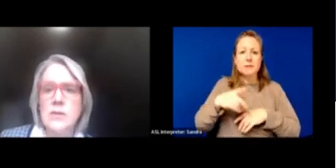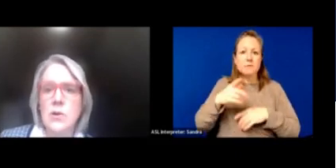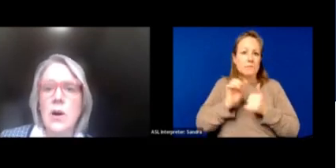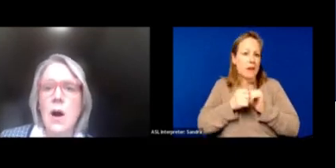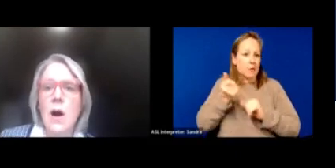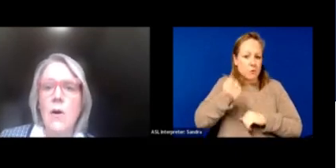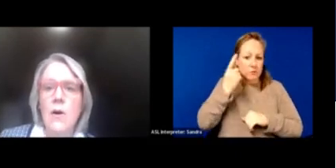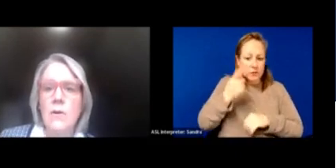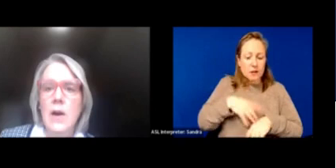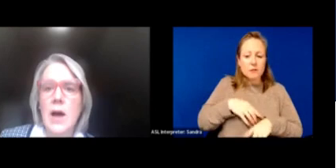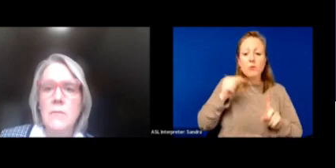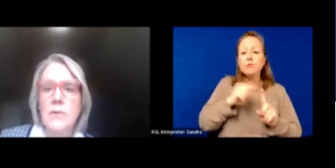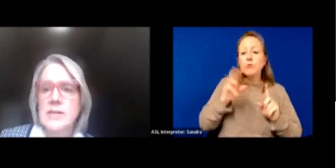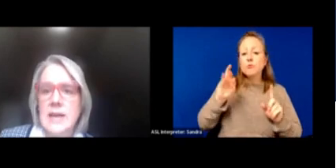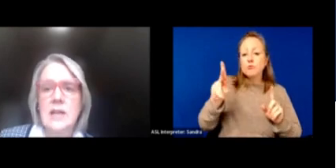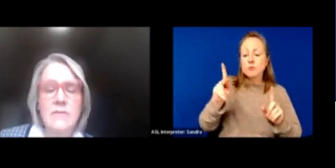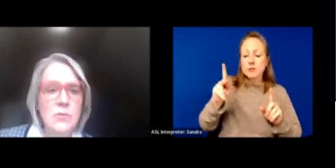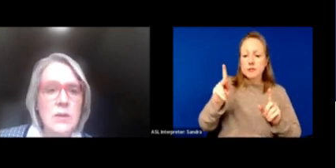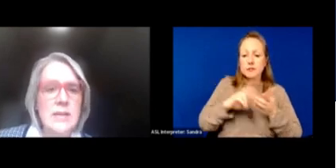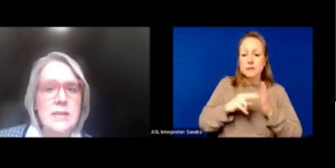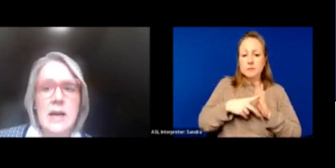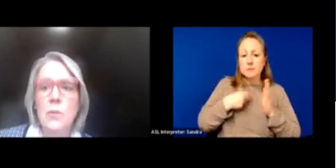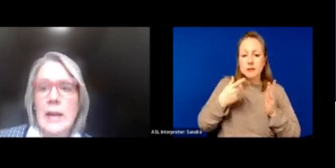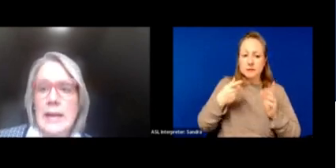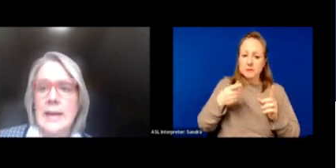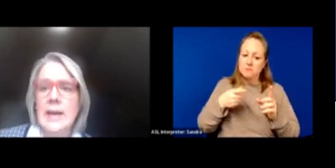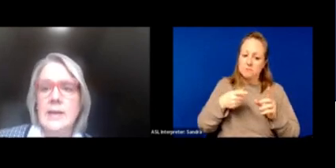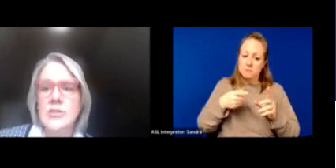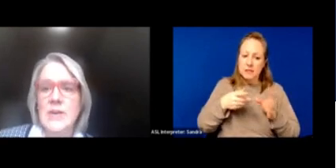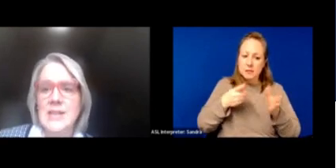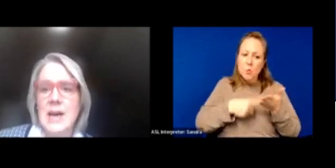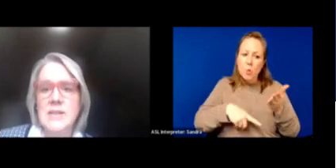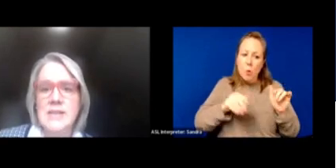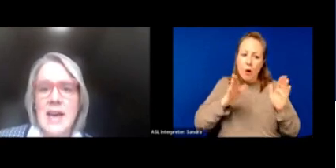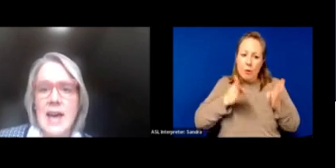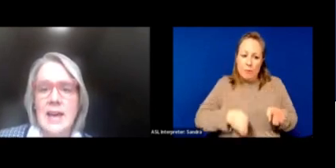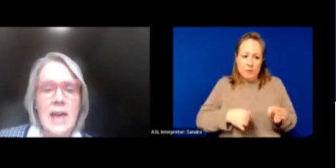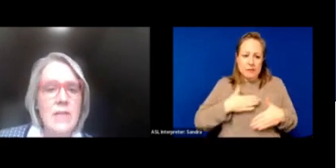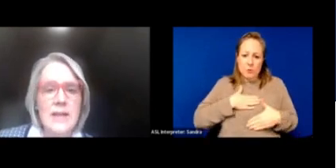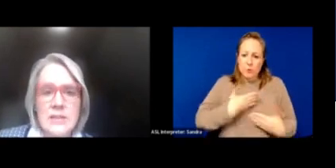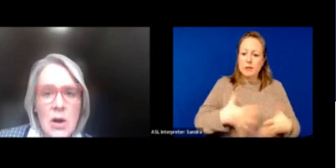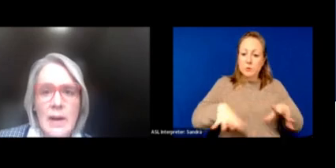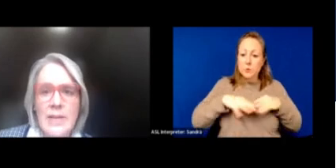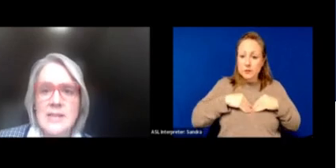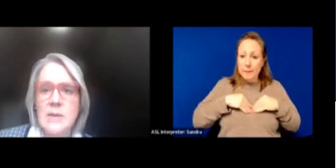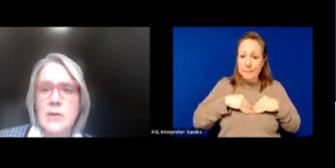risks are are risks the individual is willing to accept intake and knowing that some